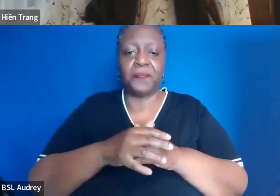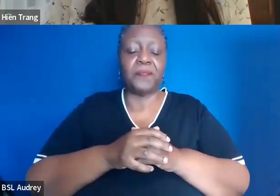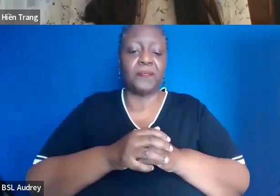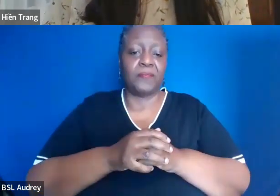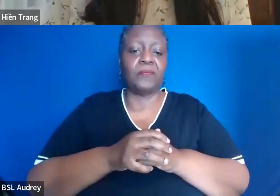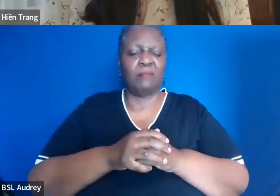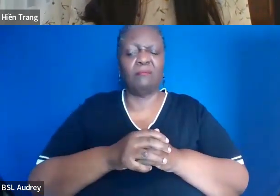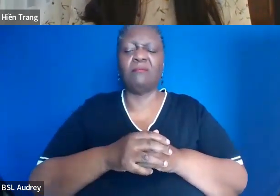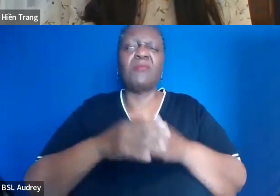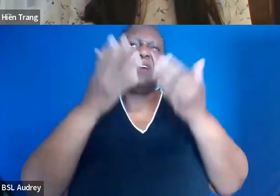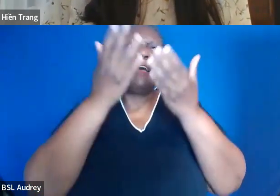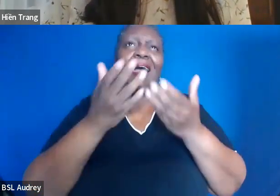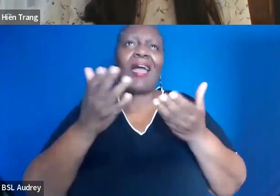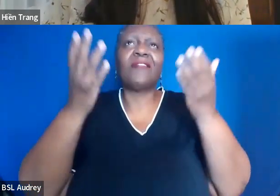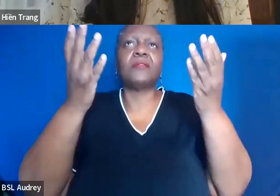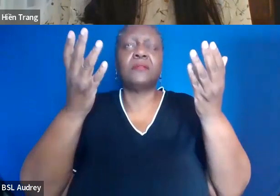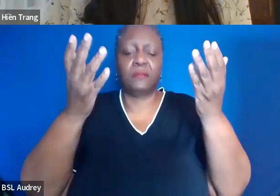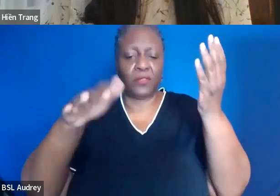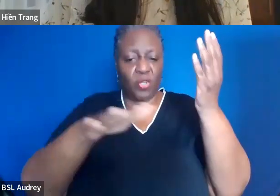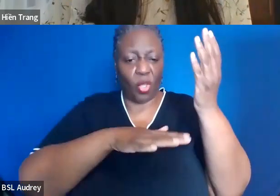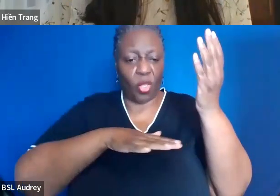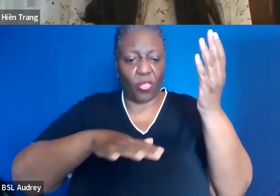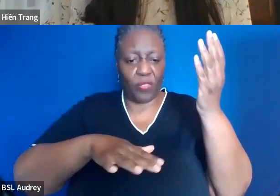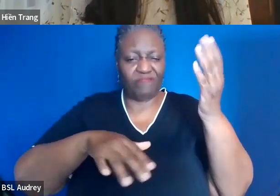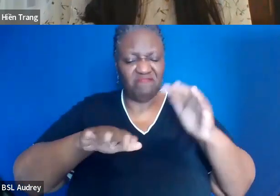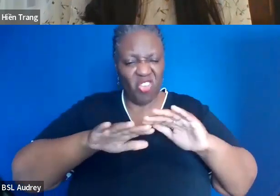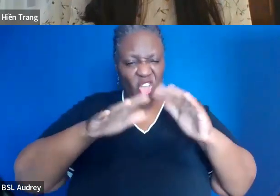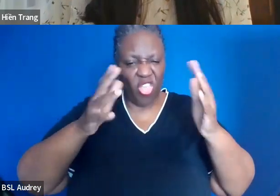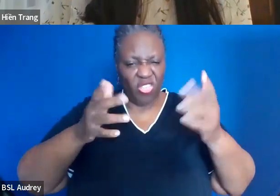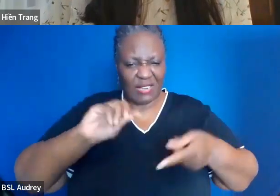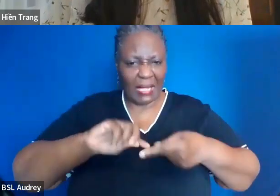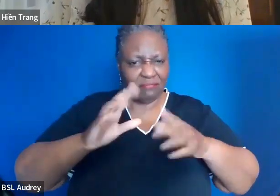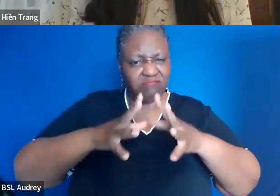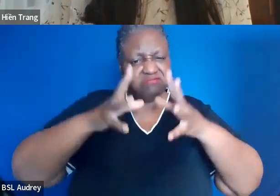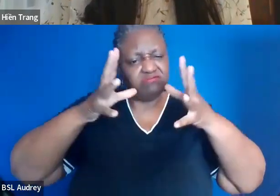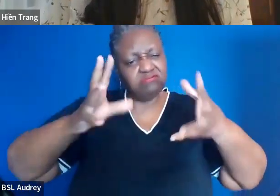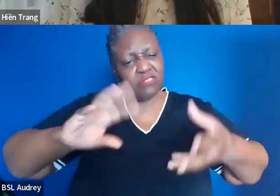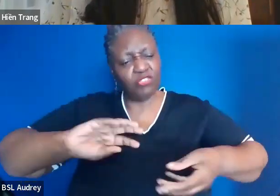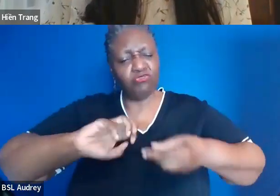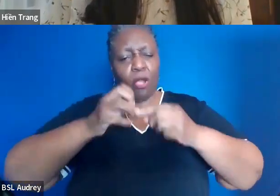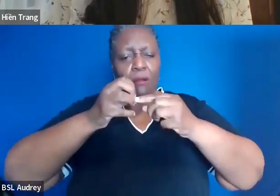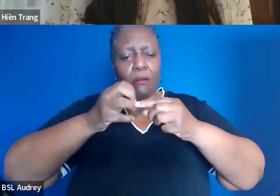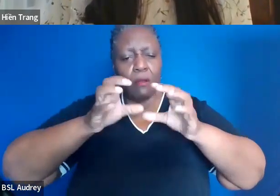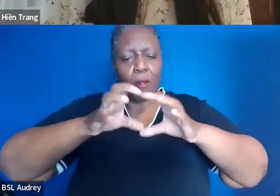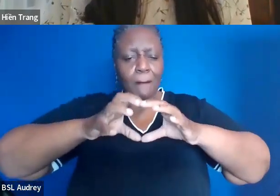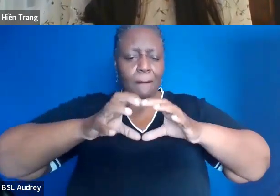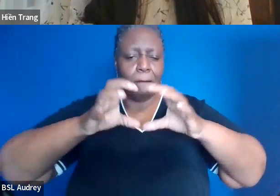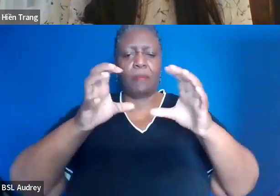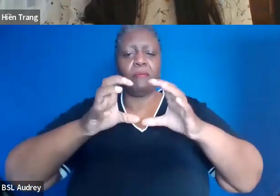Heaven and earth birthed this massive rock Split into two by a gaping crack